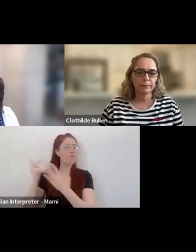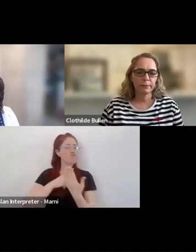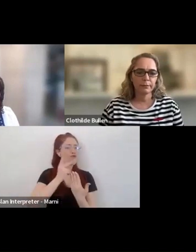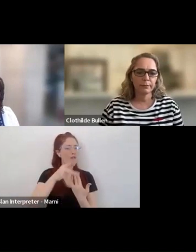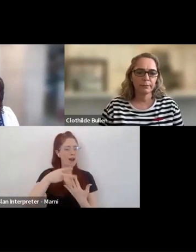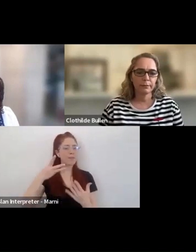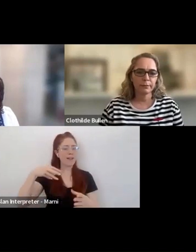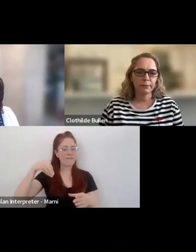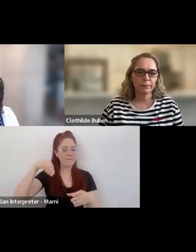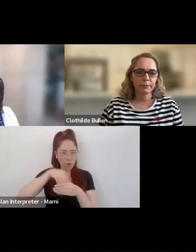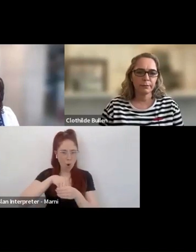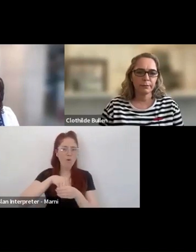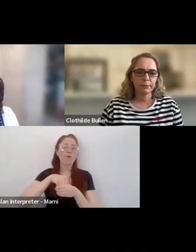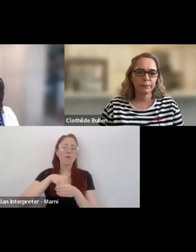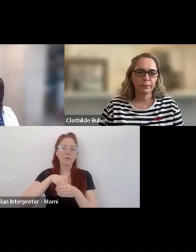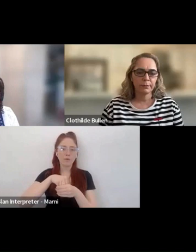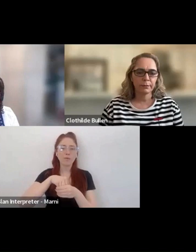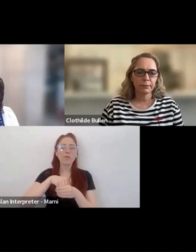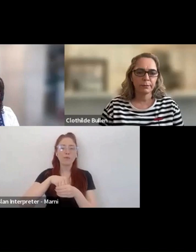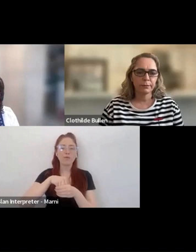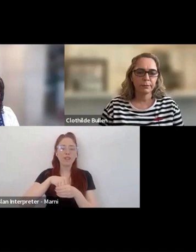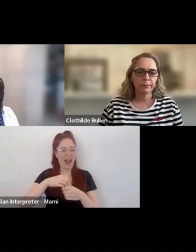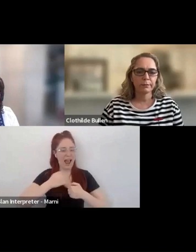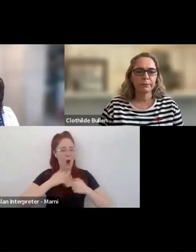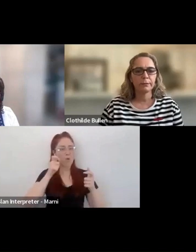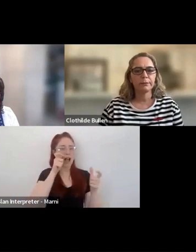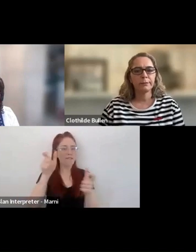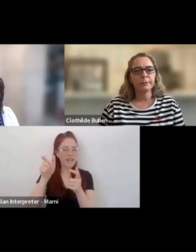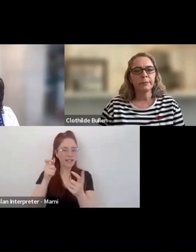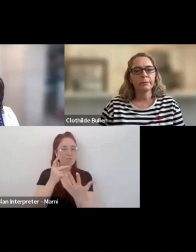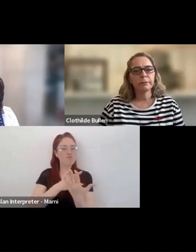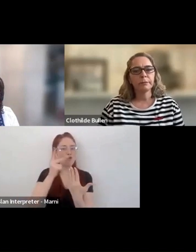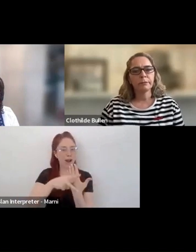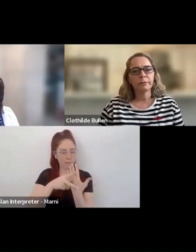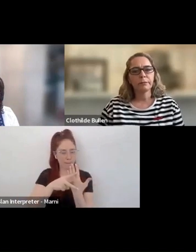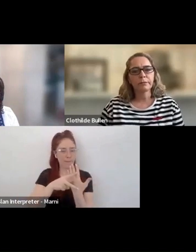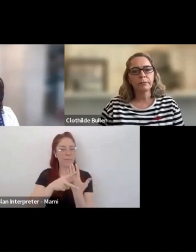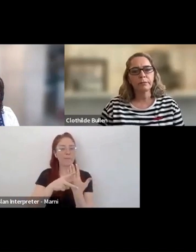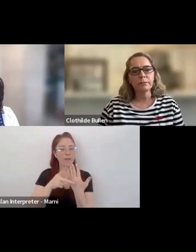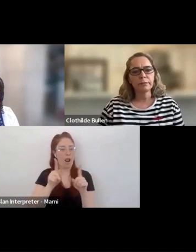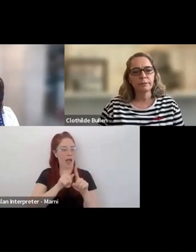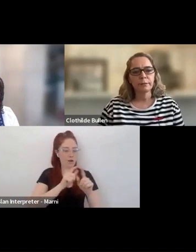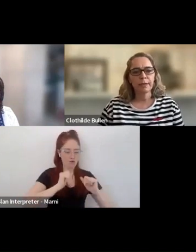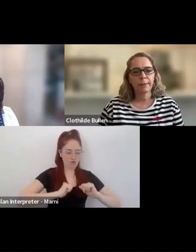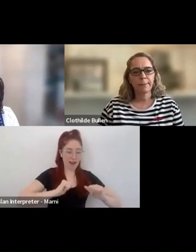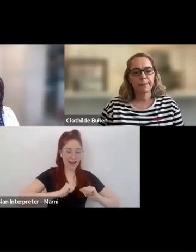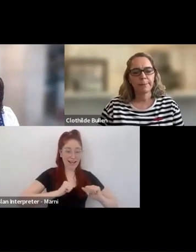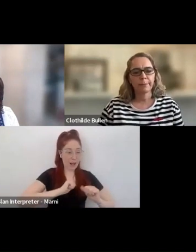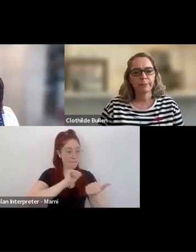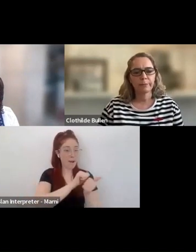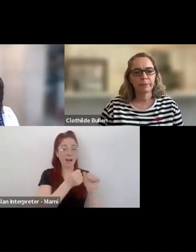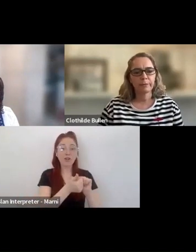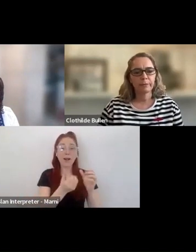our initiatives as part of the governance program. So we offer training in partnership with the Australian Institute for Company